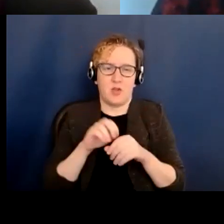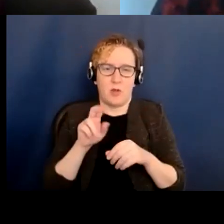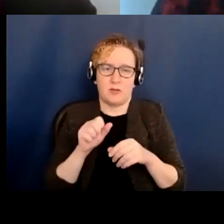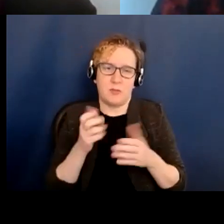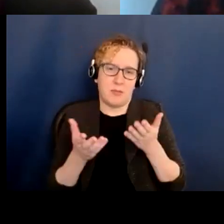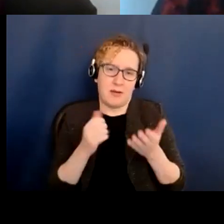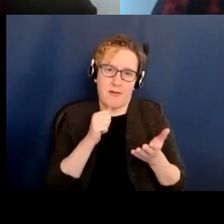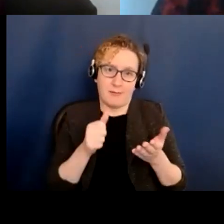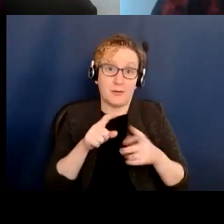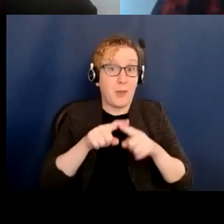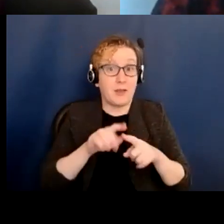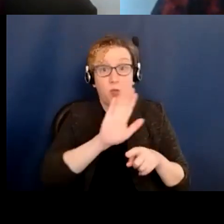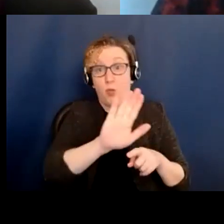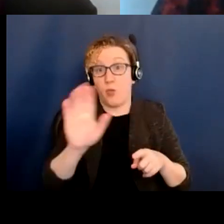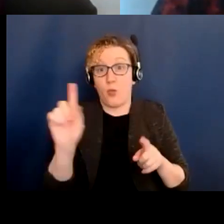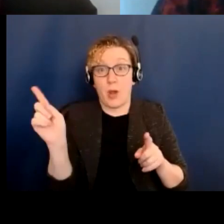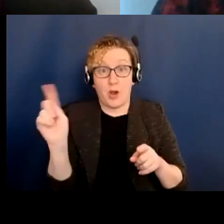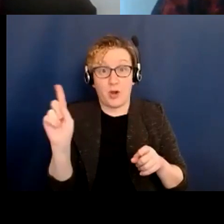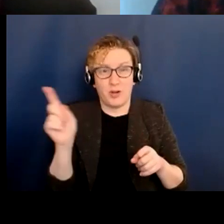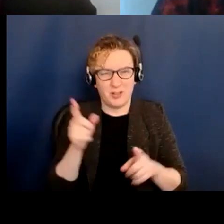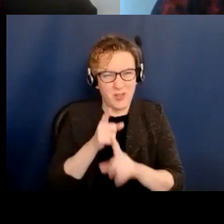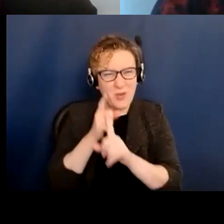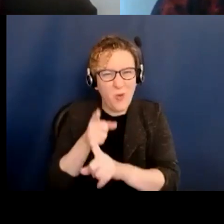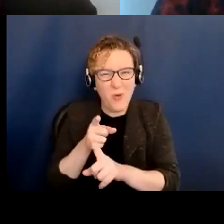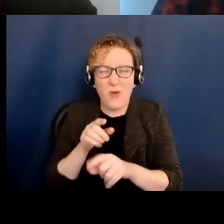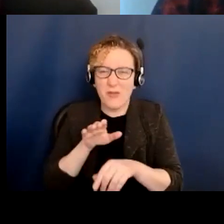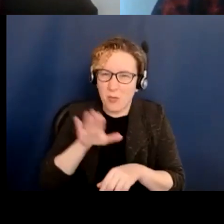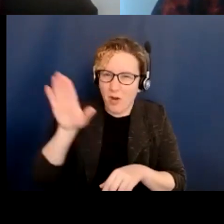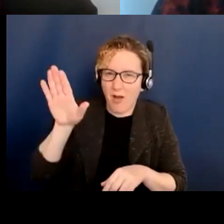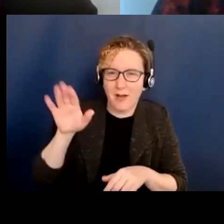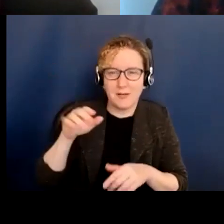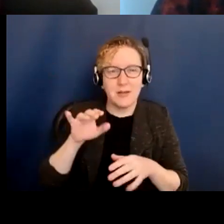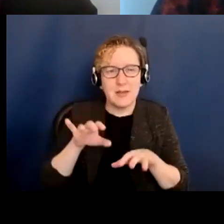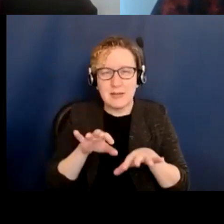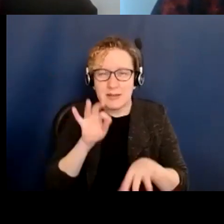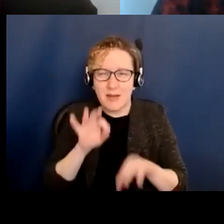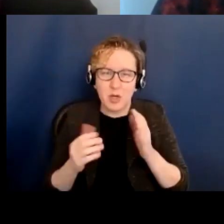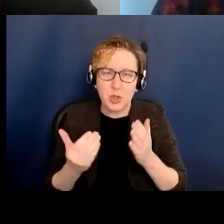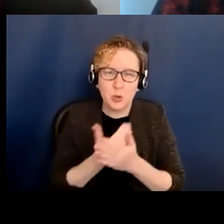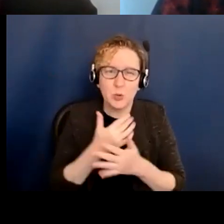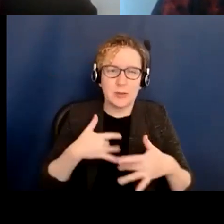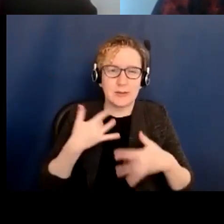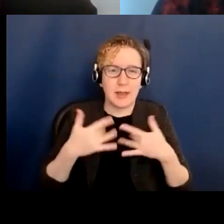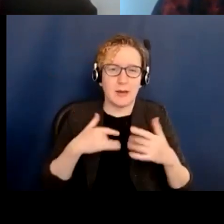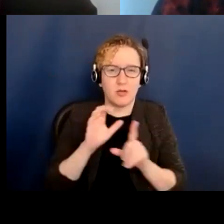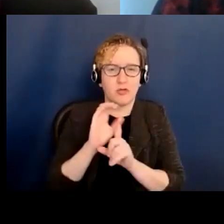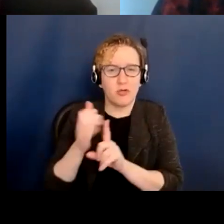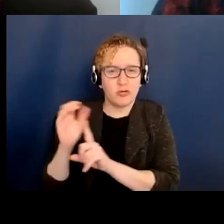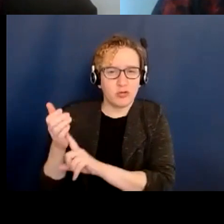That is the goal of going abroad and discovering new and exciting cultures is being open to things that are different.